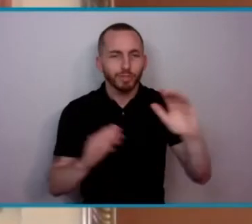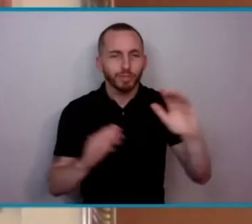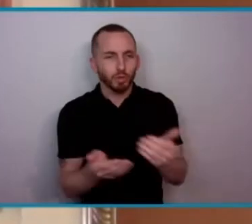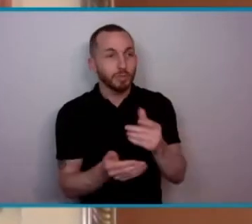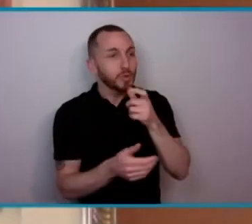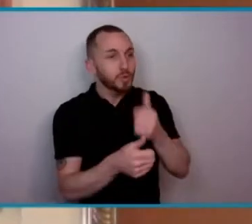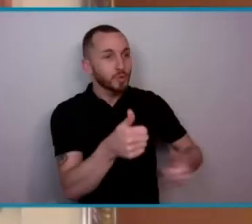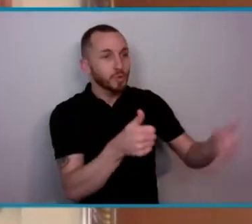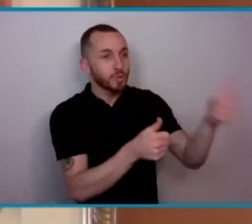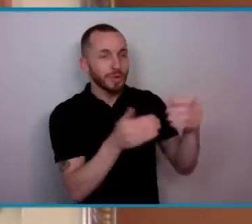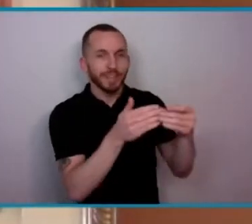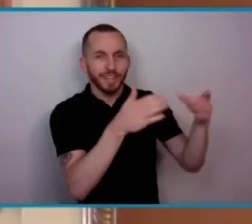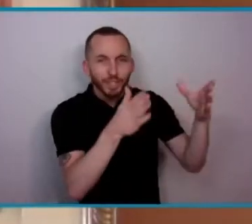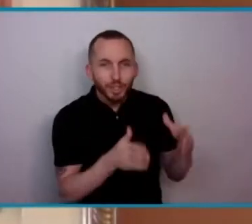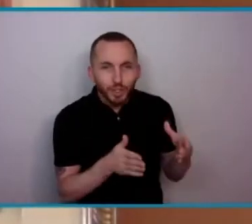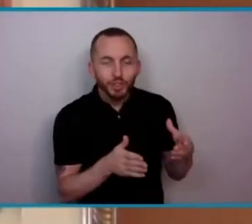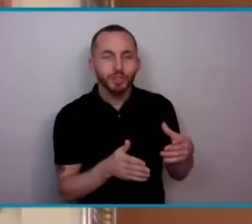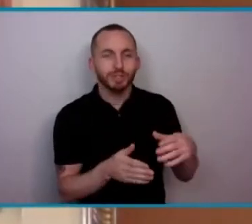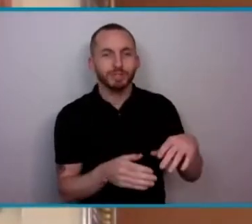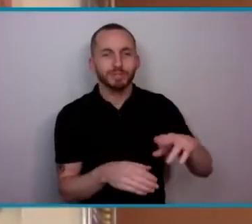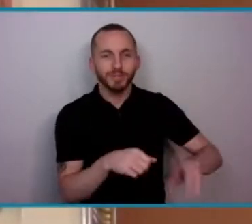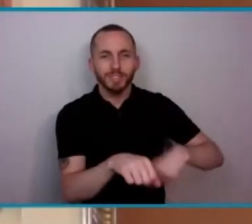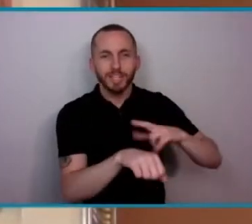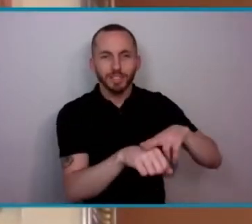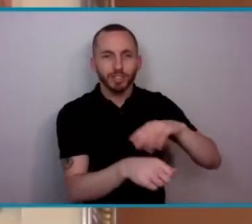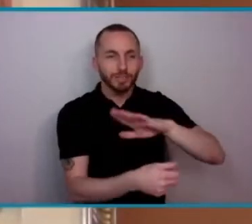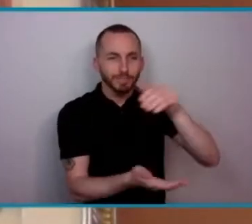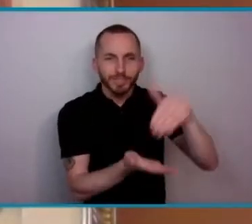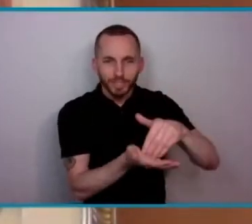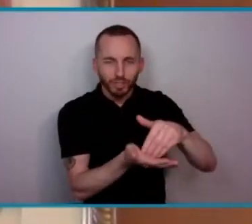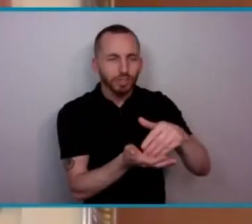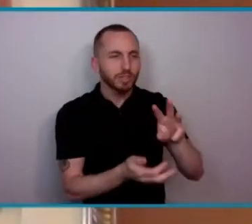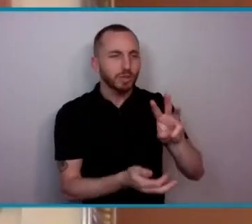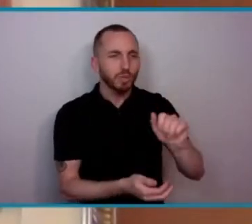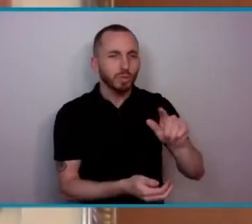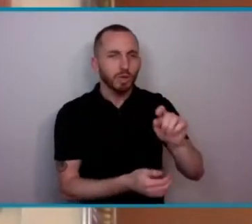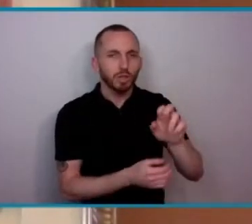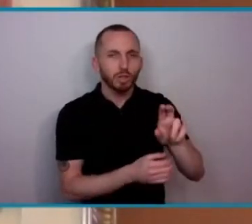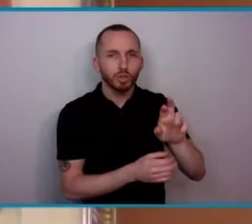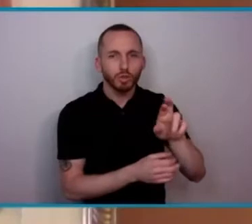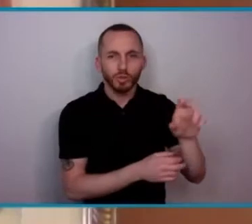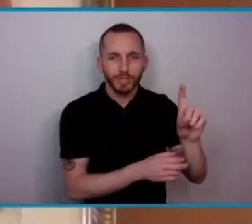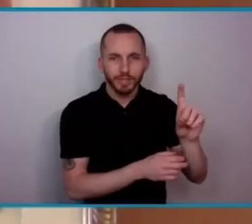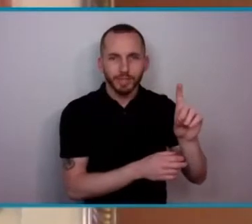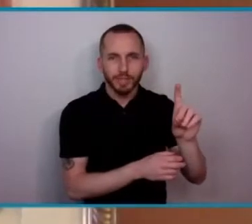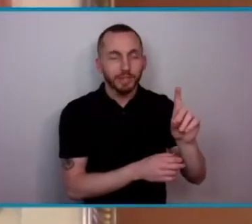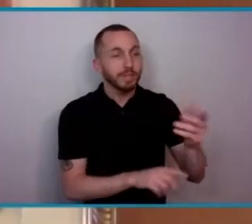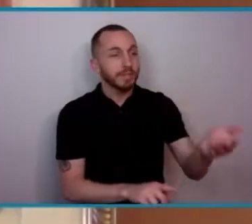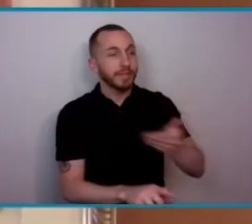Center of Excellence (NICoE) at Walter Reed who then invited me to come and talk at their